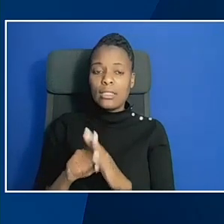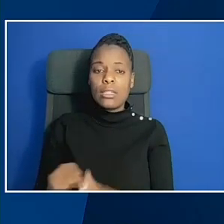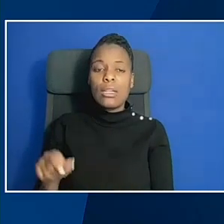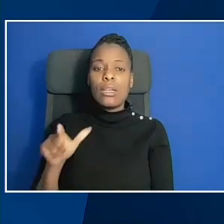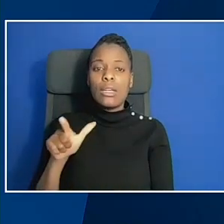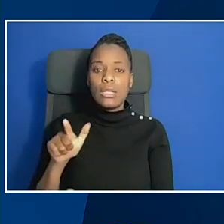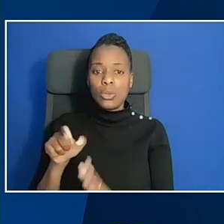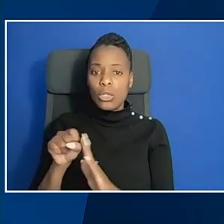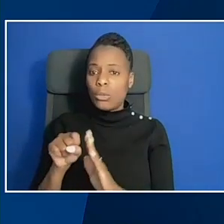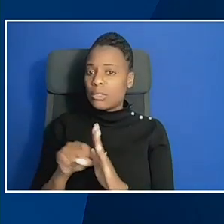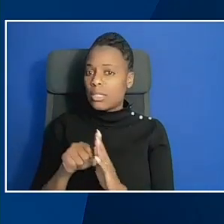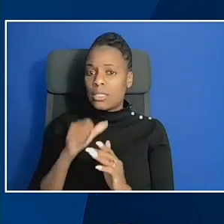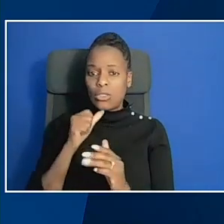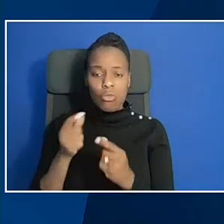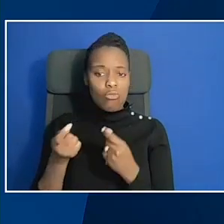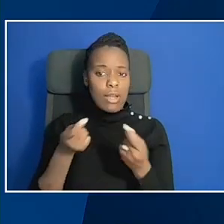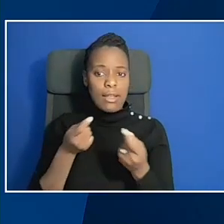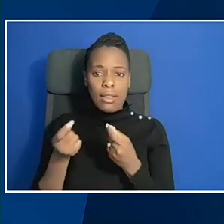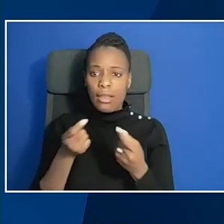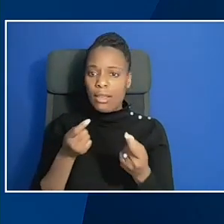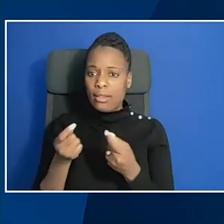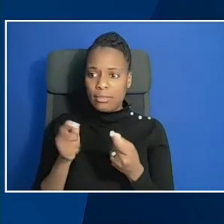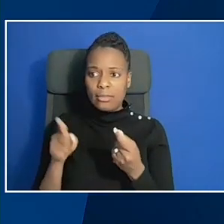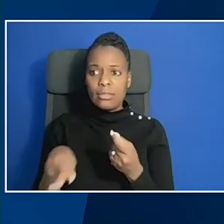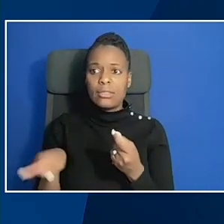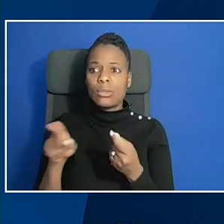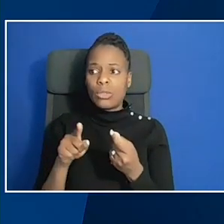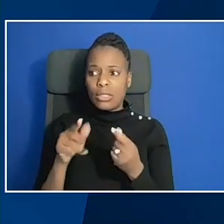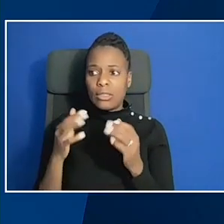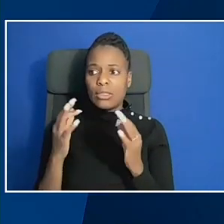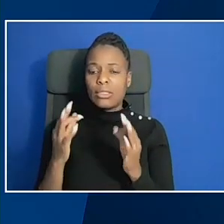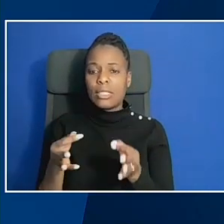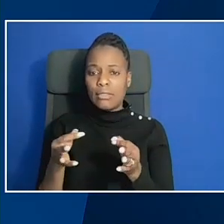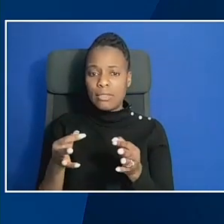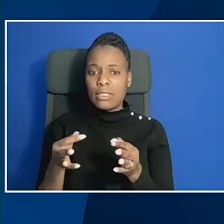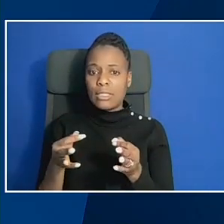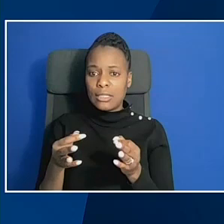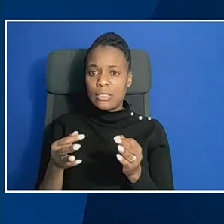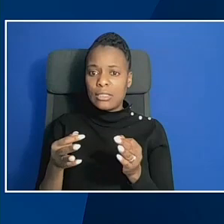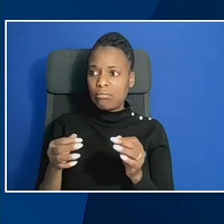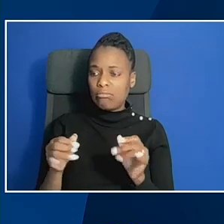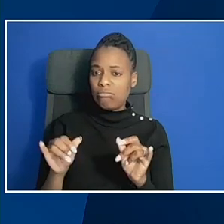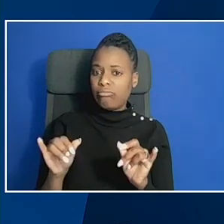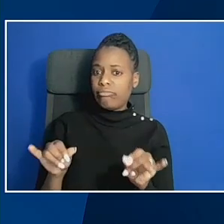regulate this. And so they're definitely out. One-third of states don't require accreditation for degree-granting